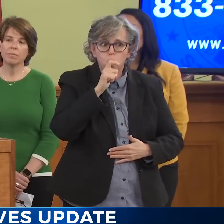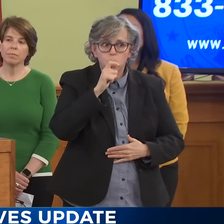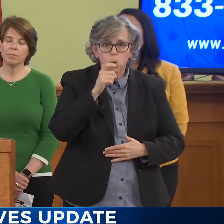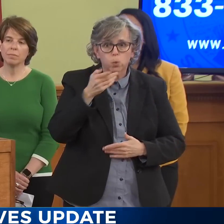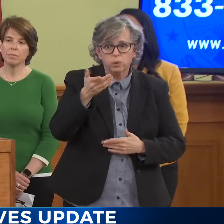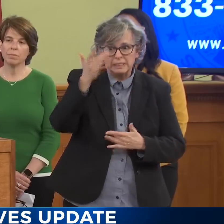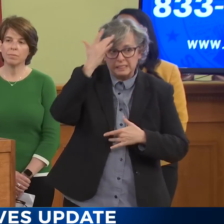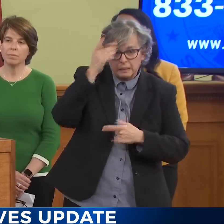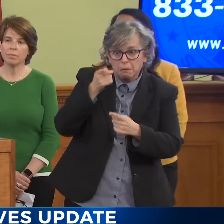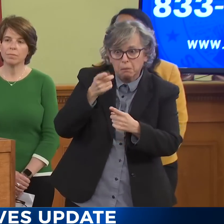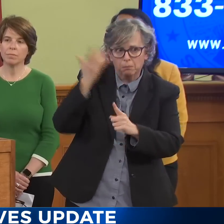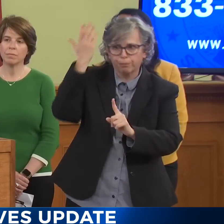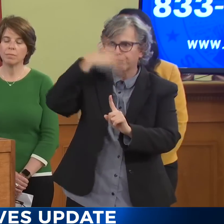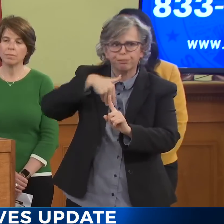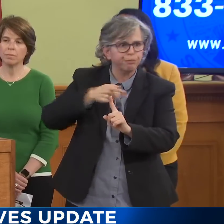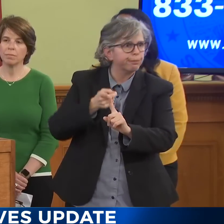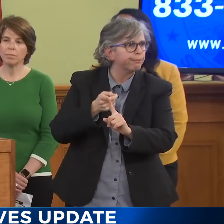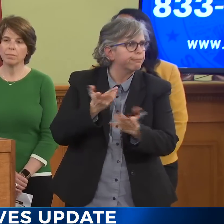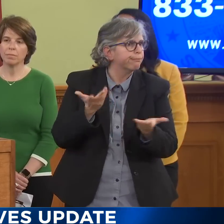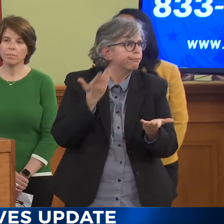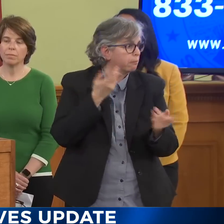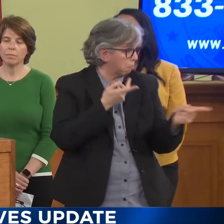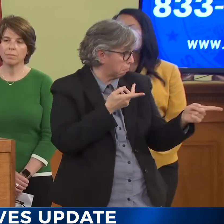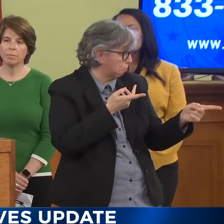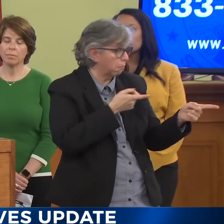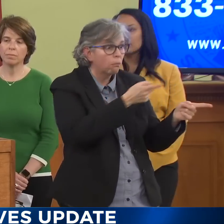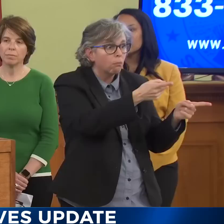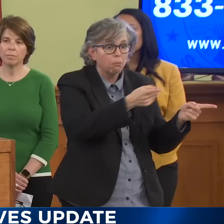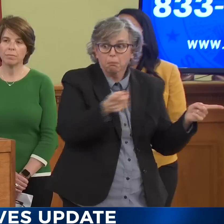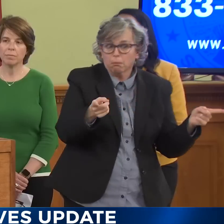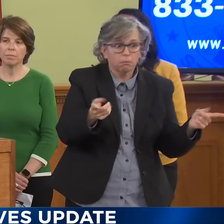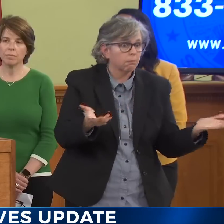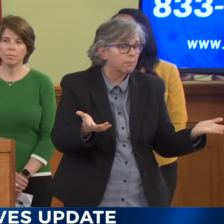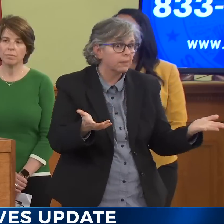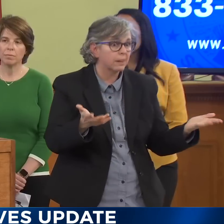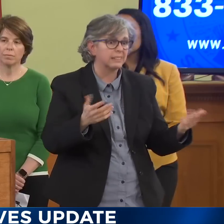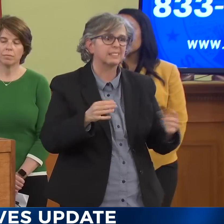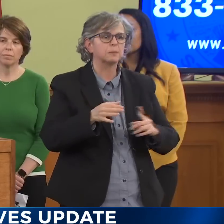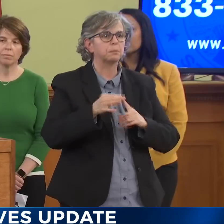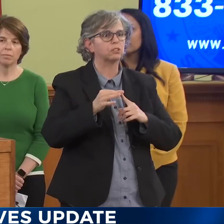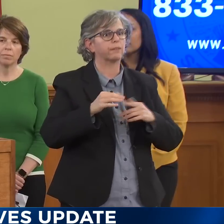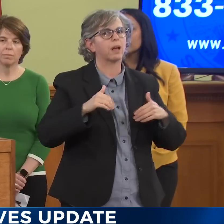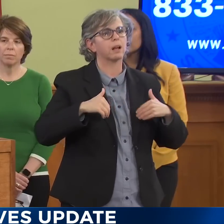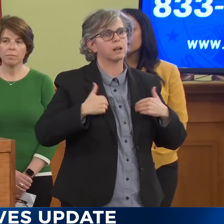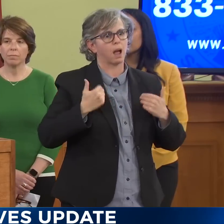AGAIN, THIS SUMMARY, AS WE CAUTION PEOPLE TO BE SO VERY, VERY CAREFUL. YOU DON'T KNOW WHO HAS IT.